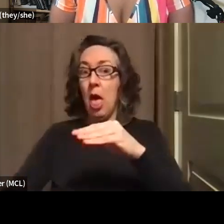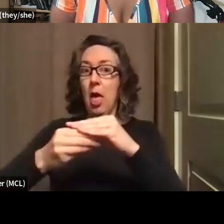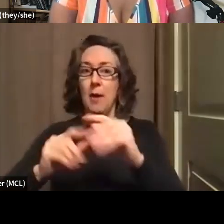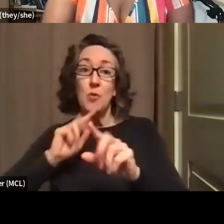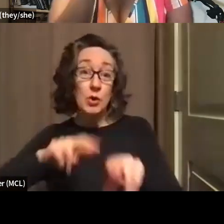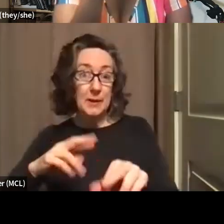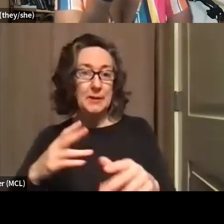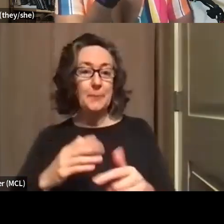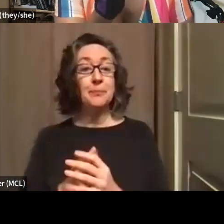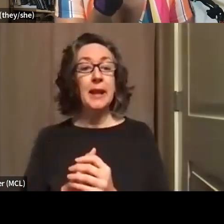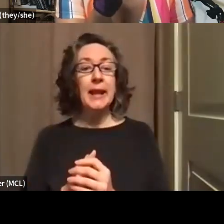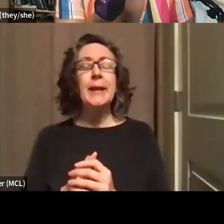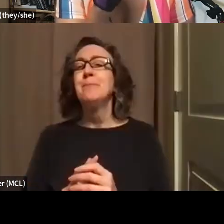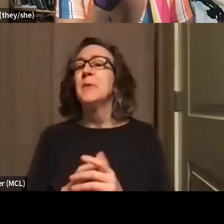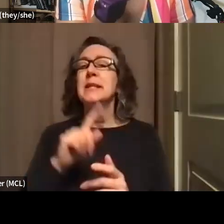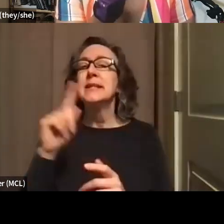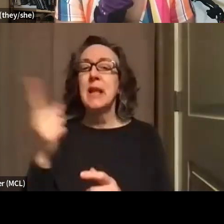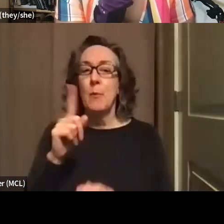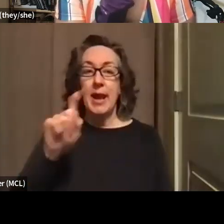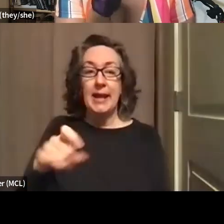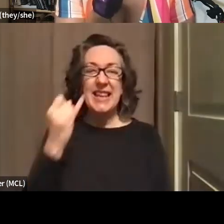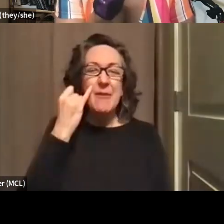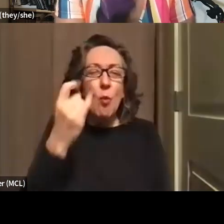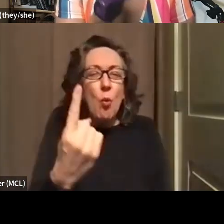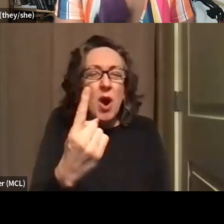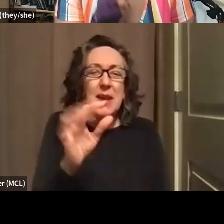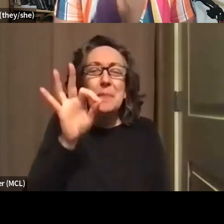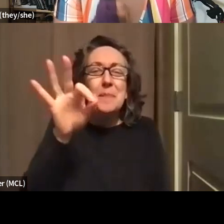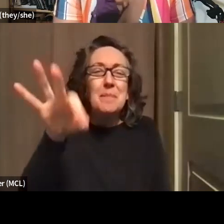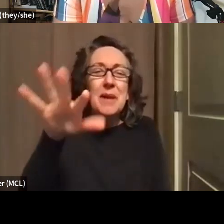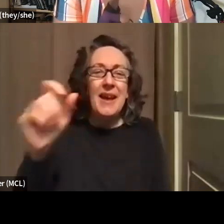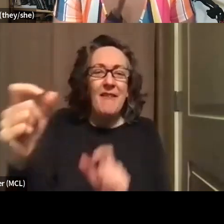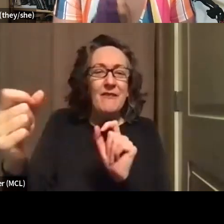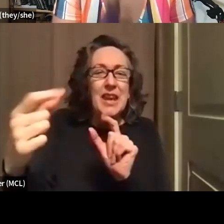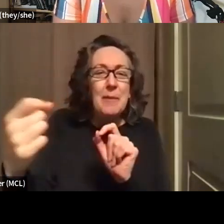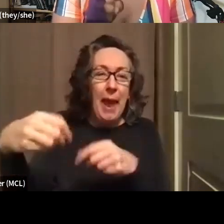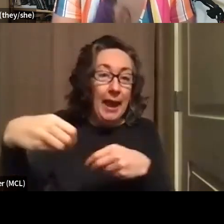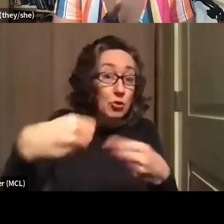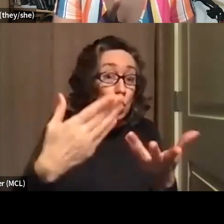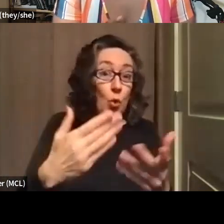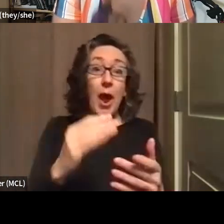If there was one piece of feedback you could give an arts organization on how to improve